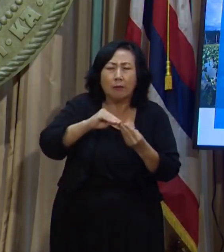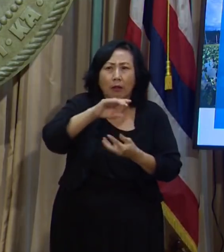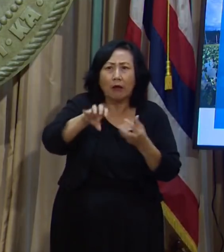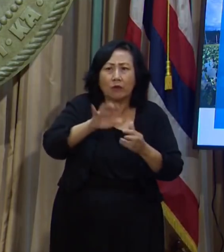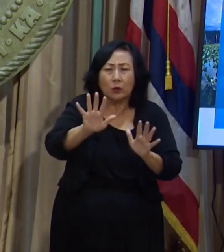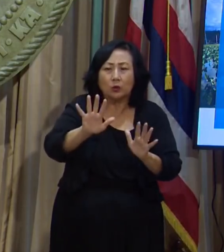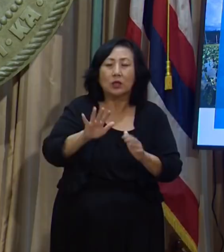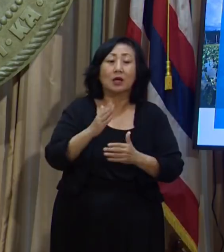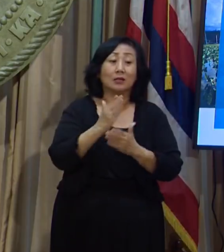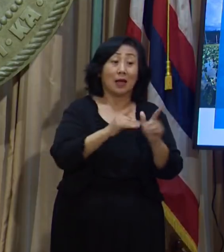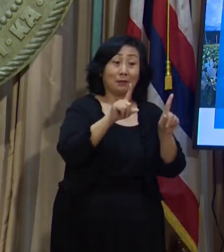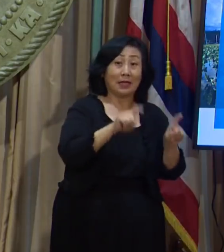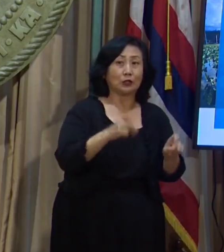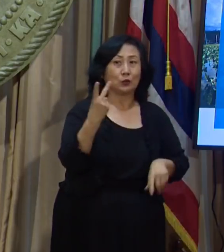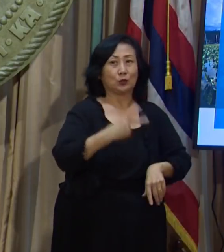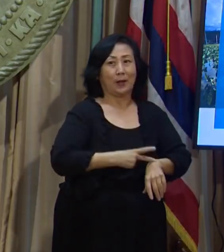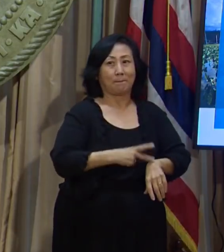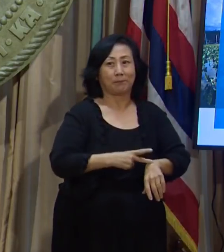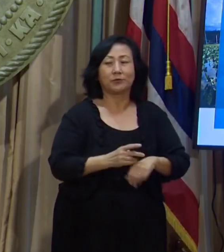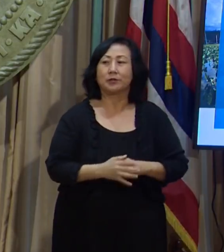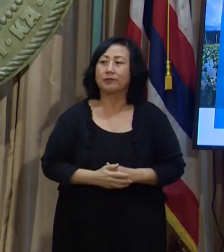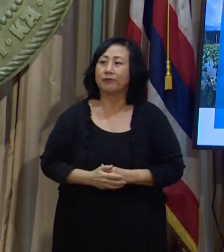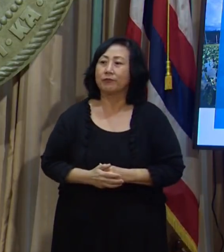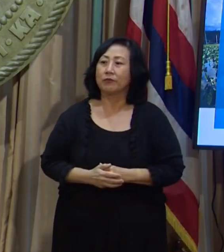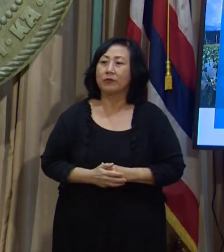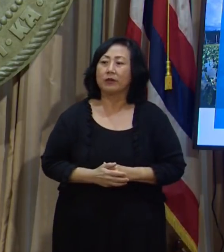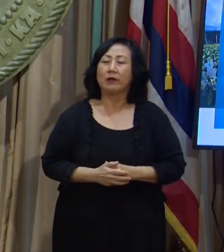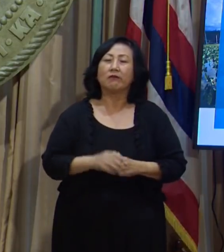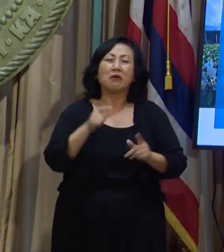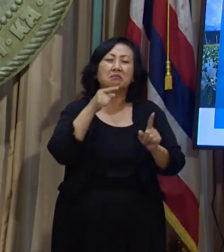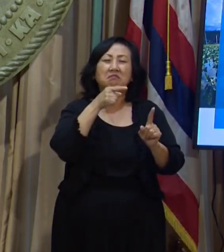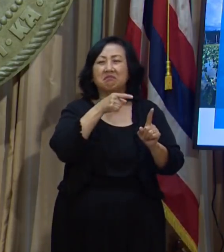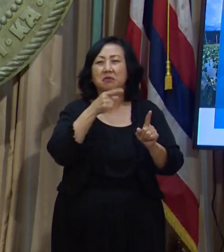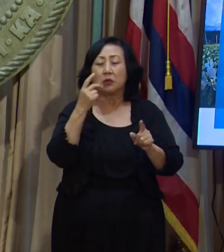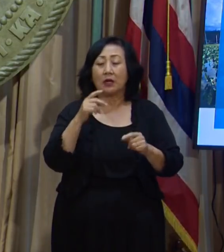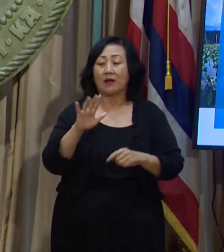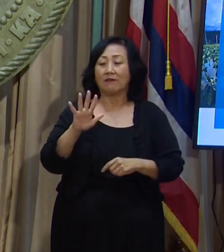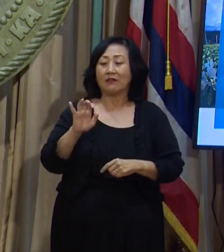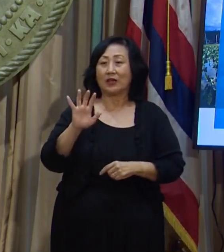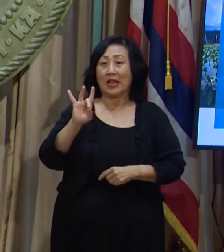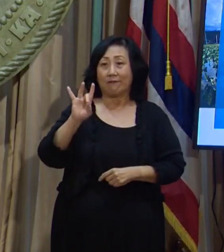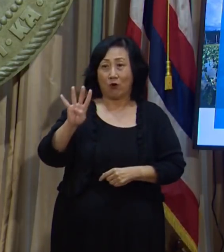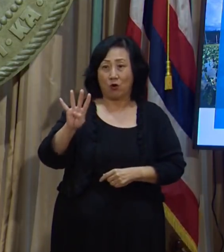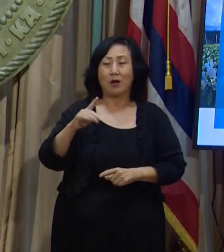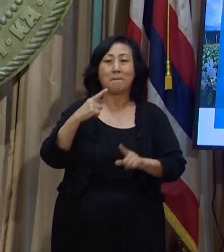WE HAVE RUN A FEW MORE TESTS. PLEASE DO NOT BE CONFUSED BY THAT. SOME PEOPLE HAVE BEEN TESTED